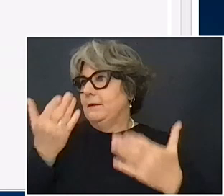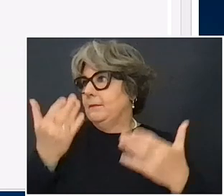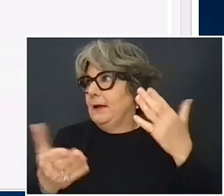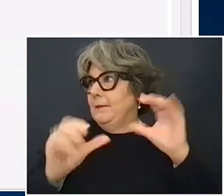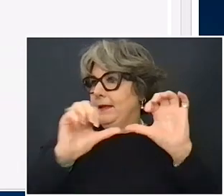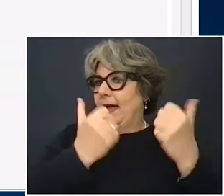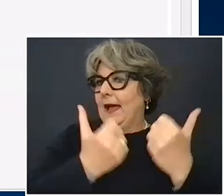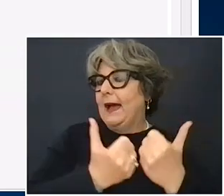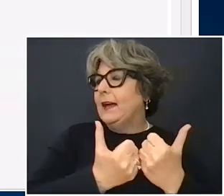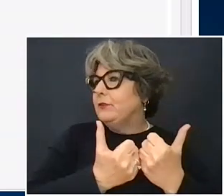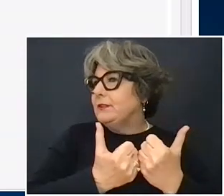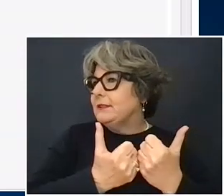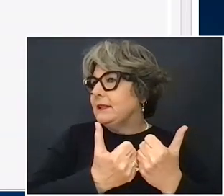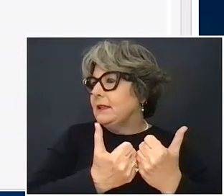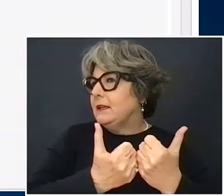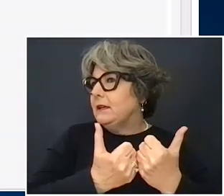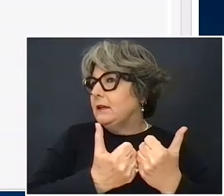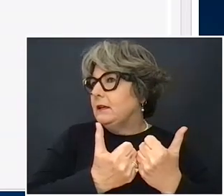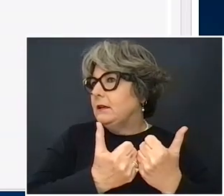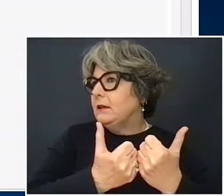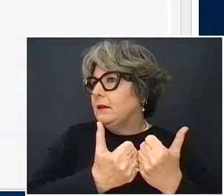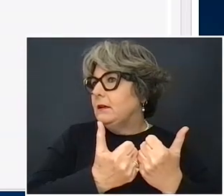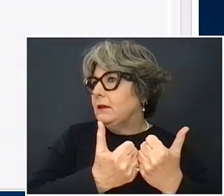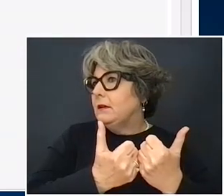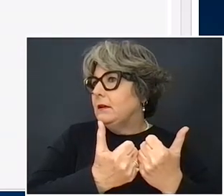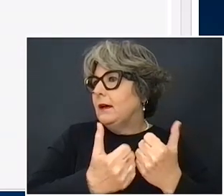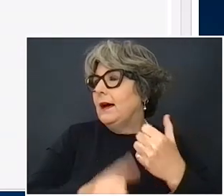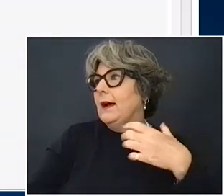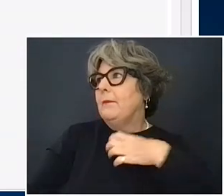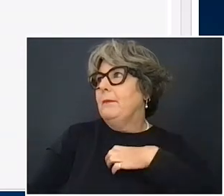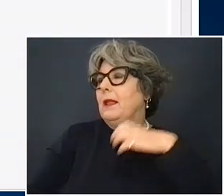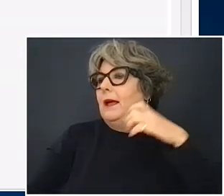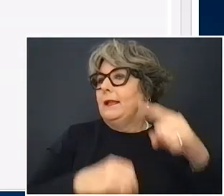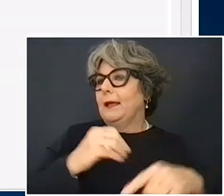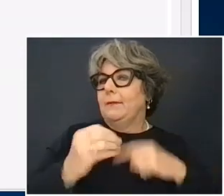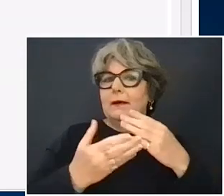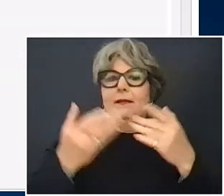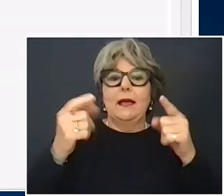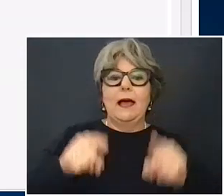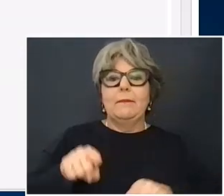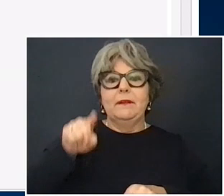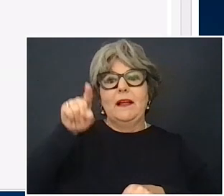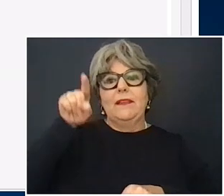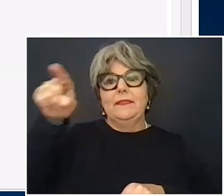hypothetical, but say an agency gets in to complain about something that happened at a different location and they've never